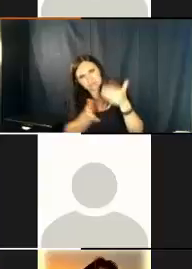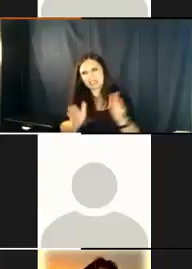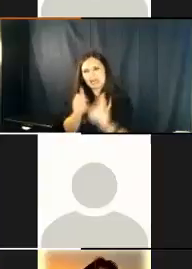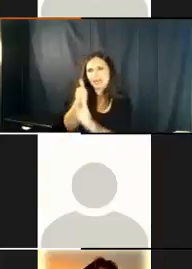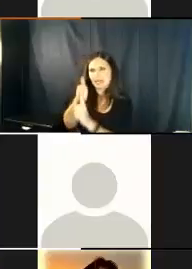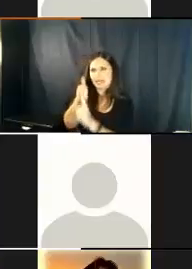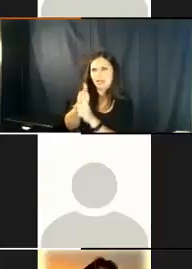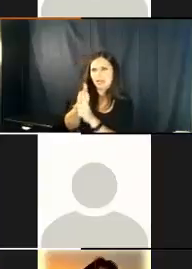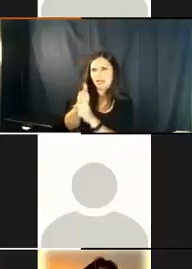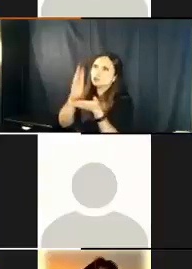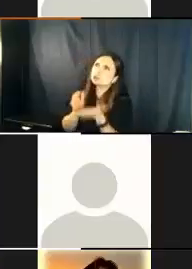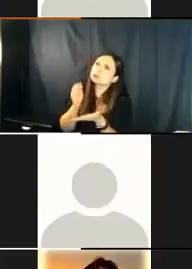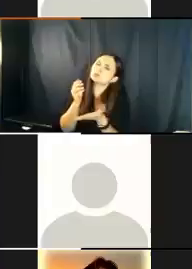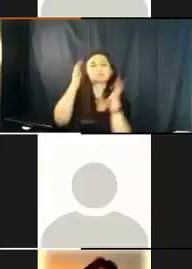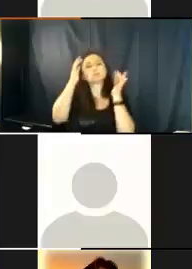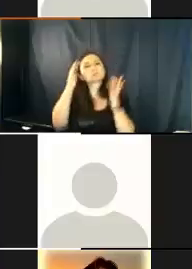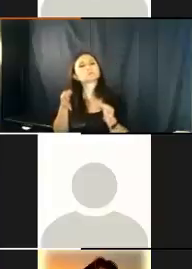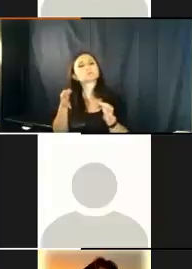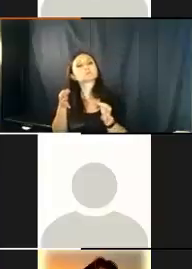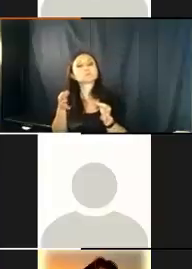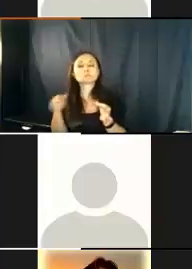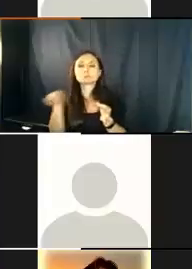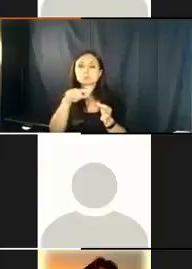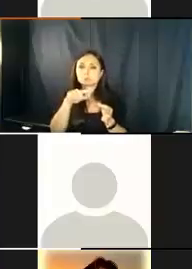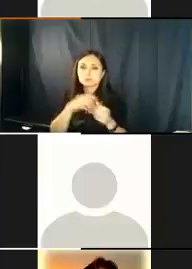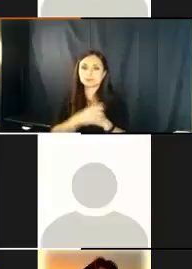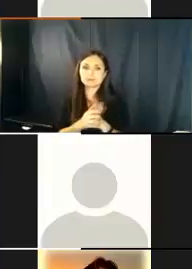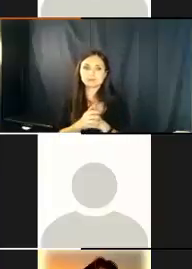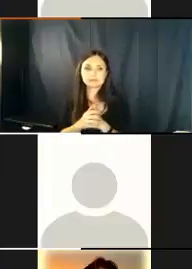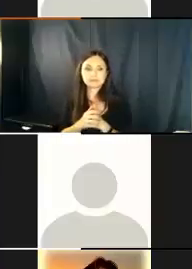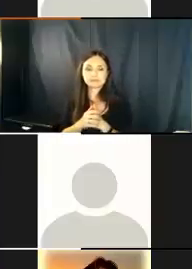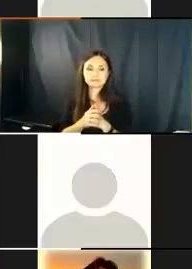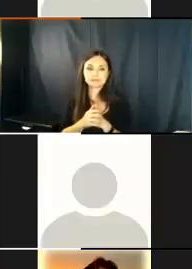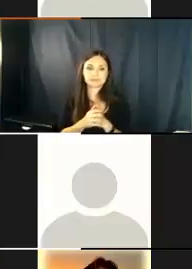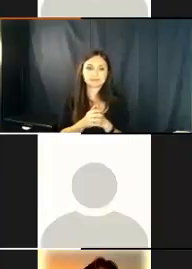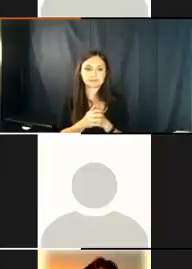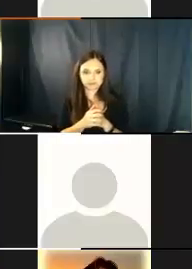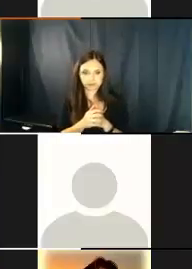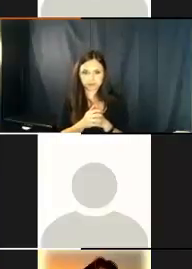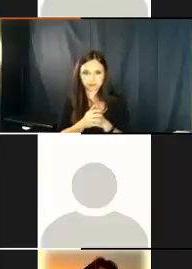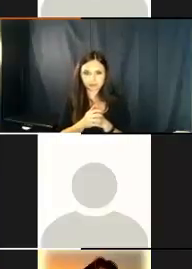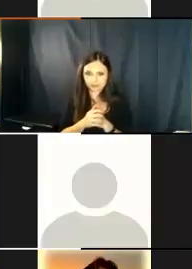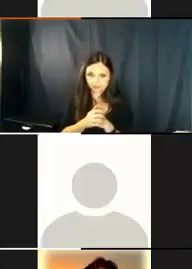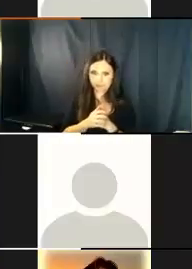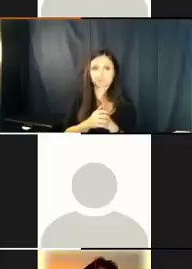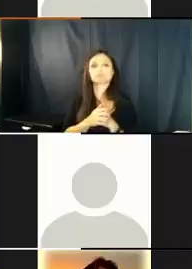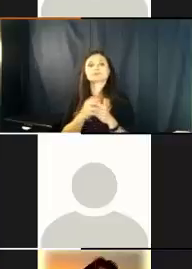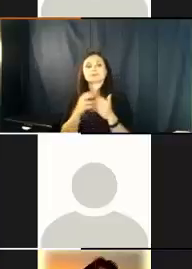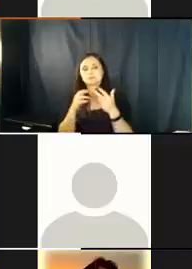that makes sense for them. As we talked about building connections to real or practical experience makes sense for